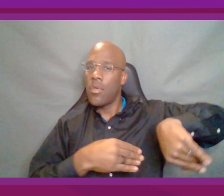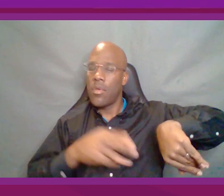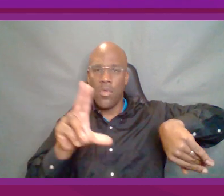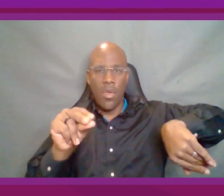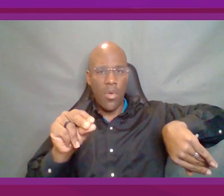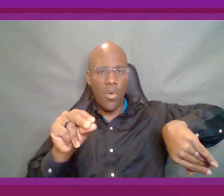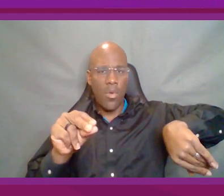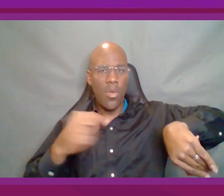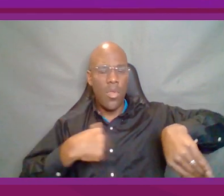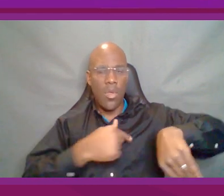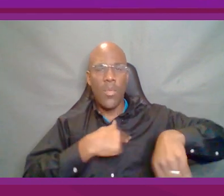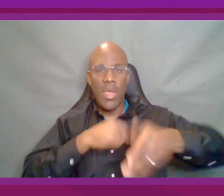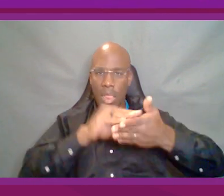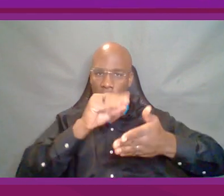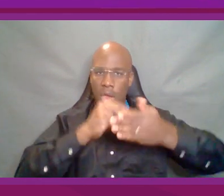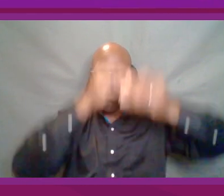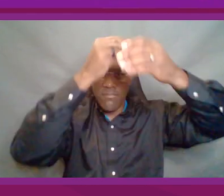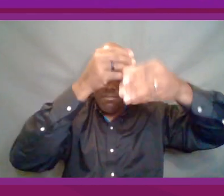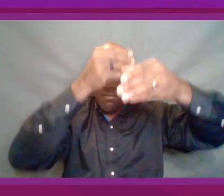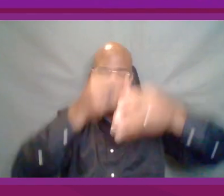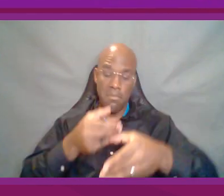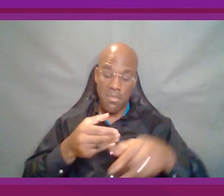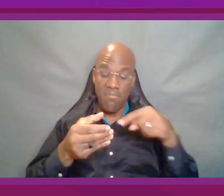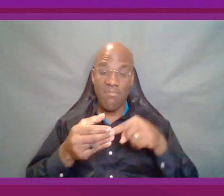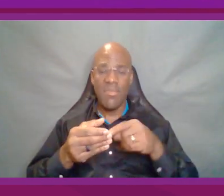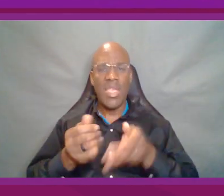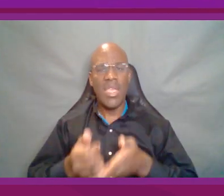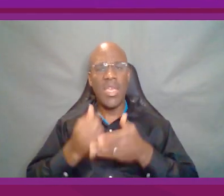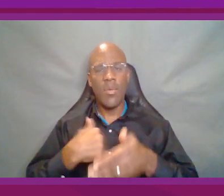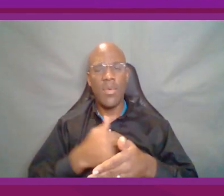about moving forward with that knowledge and creating a more inclusive and accessible society